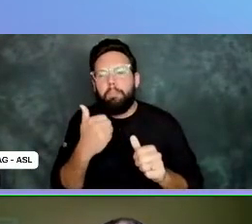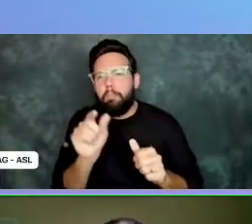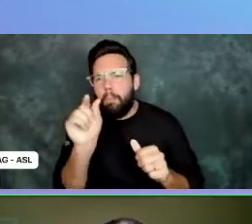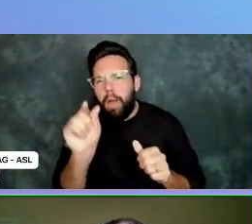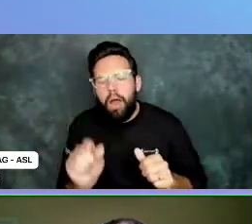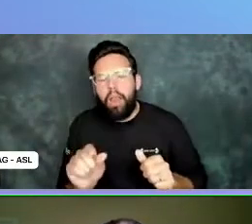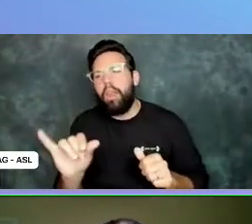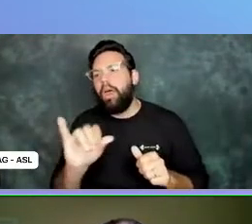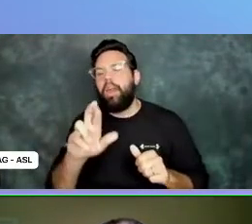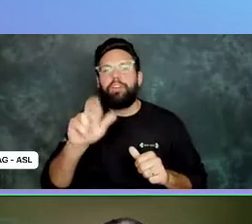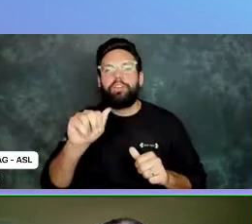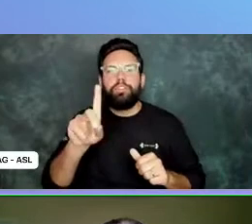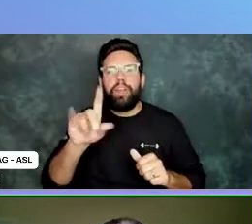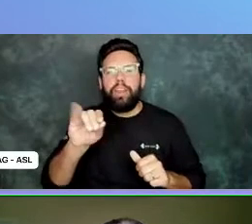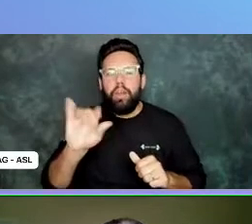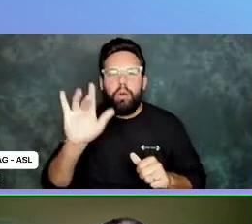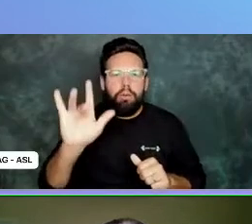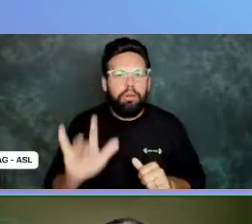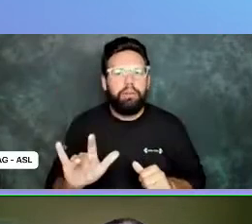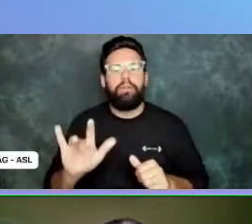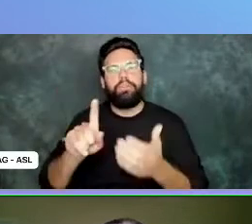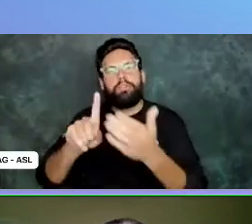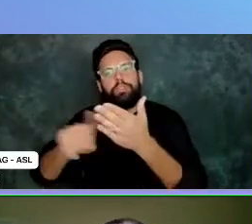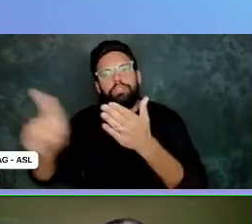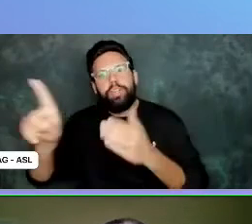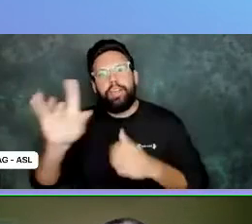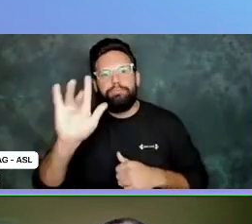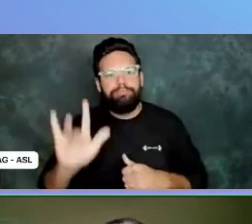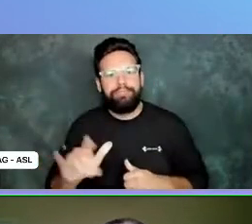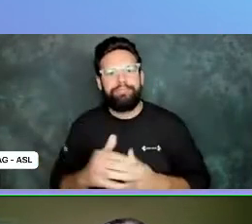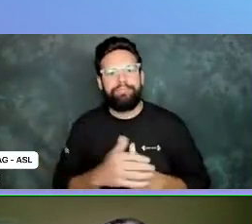smaller inputs like radio boxes and check buttons pure